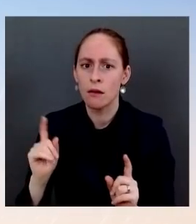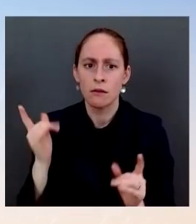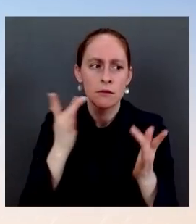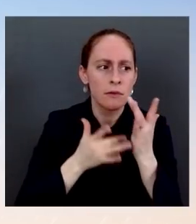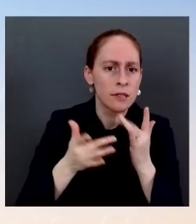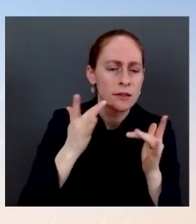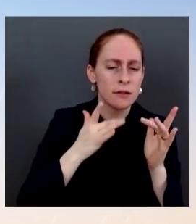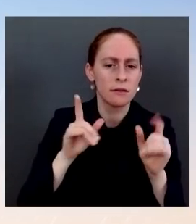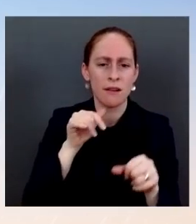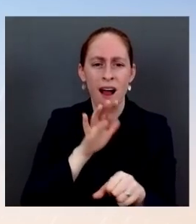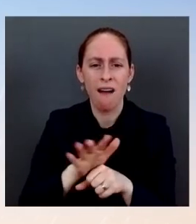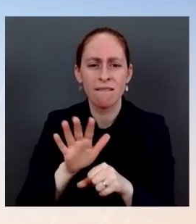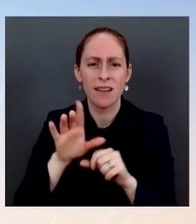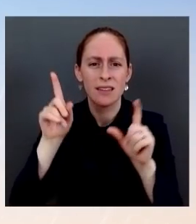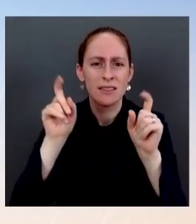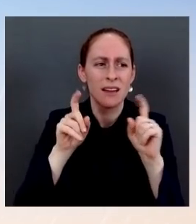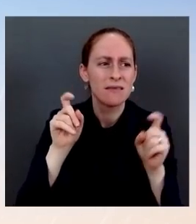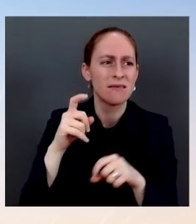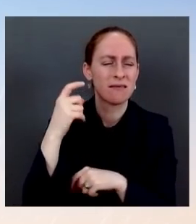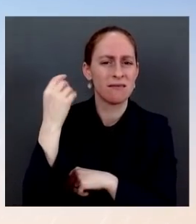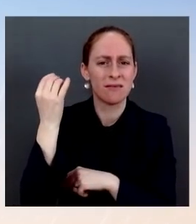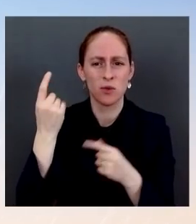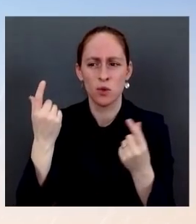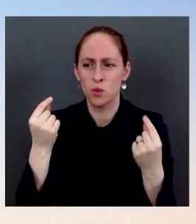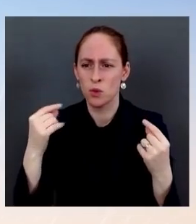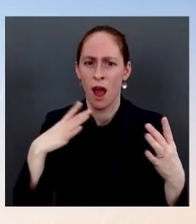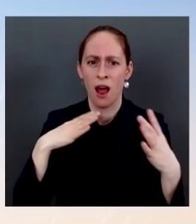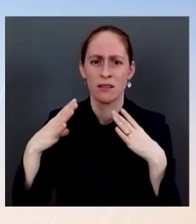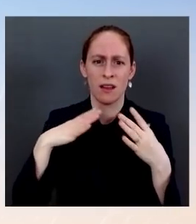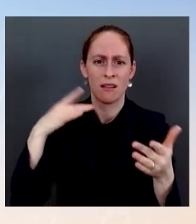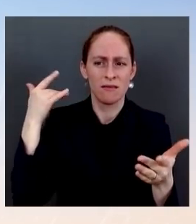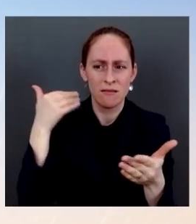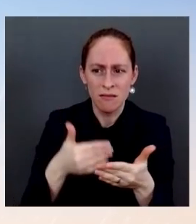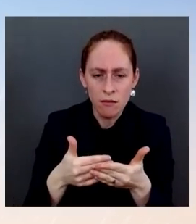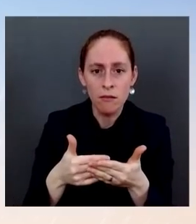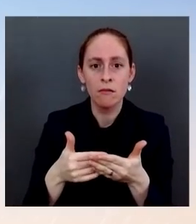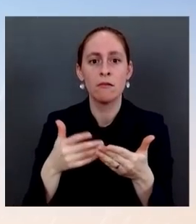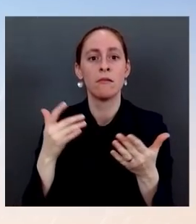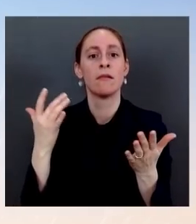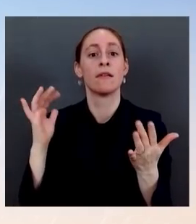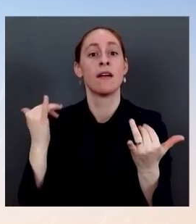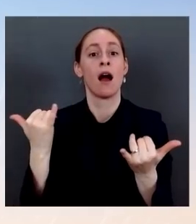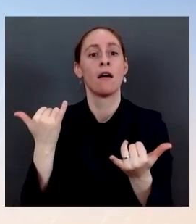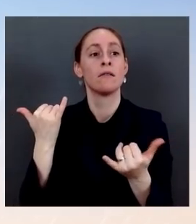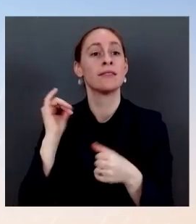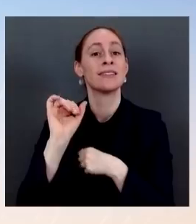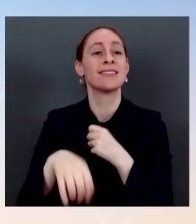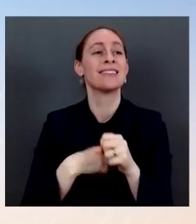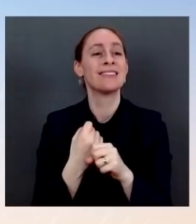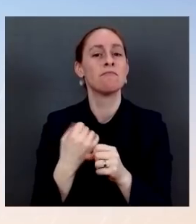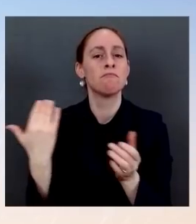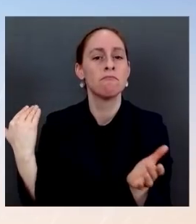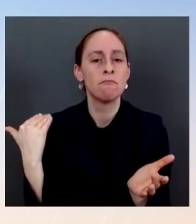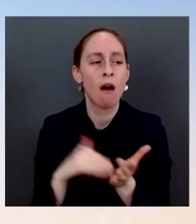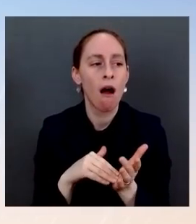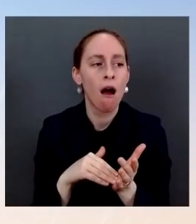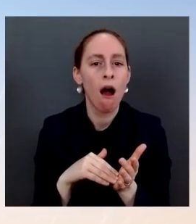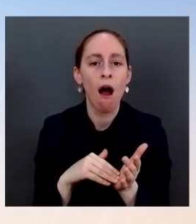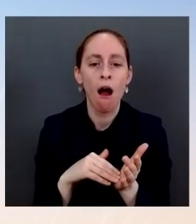And the question is, again, why wasn't there some foresight? Or, for them, it seems like there may not have been foresight